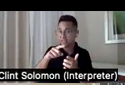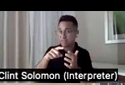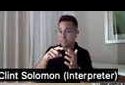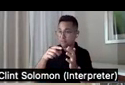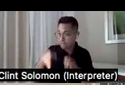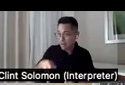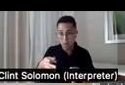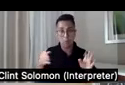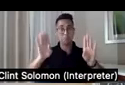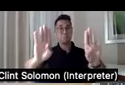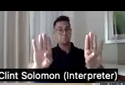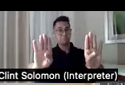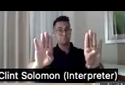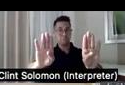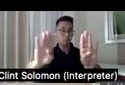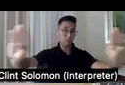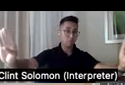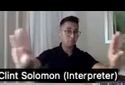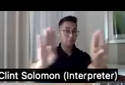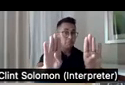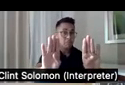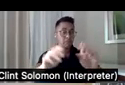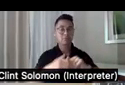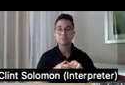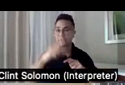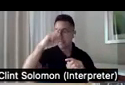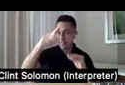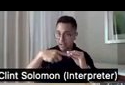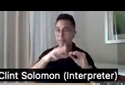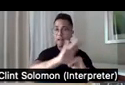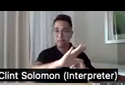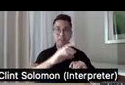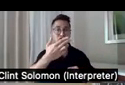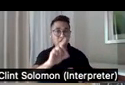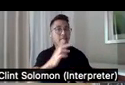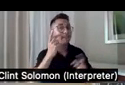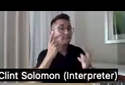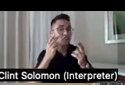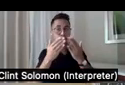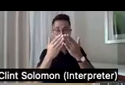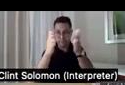how much space between again thinking about the child's visual field or will we present the pair